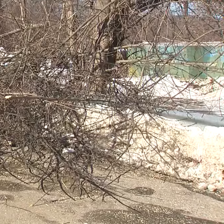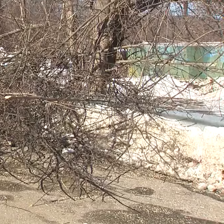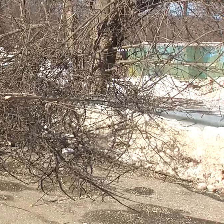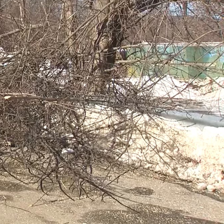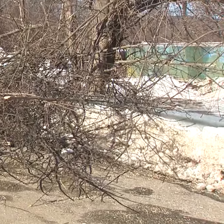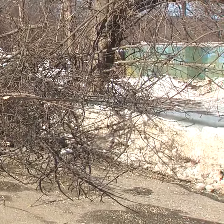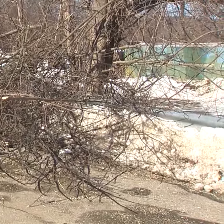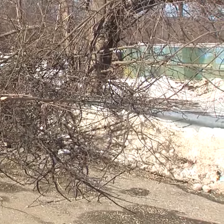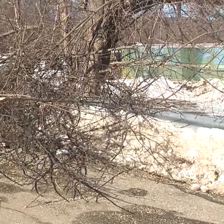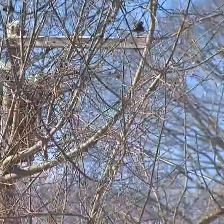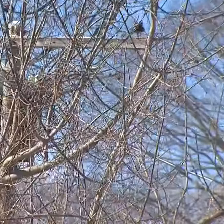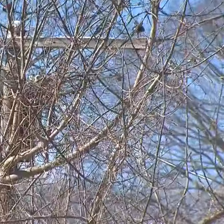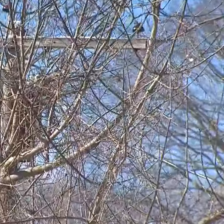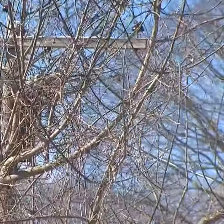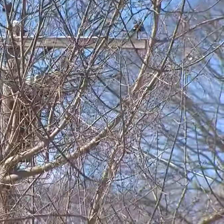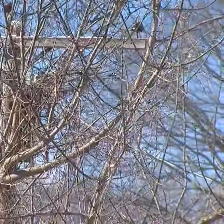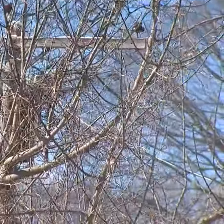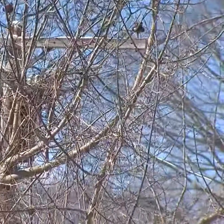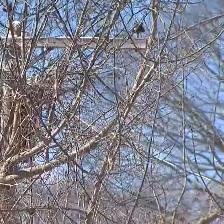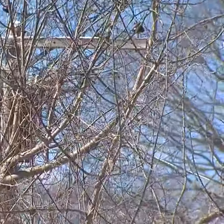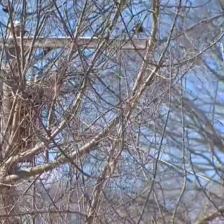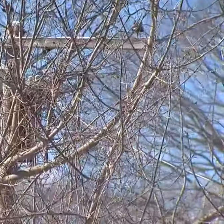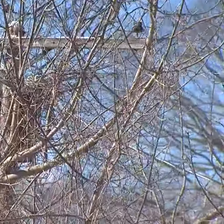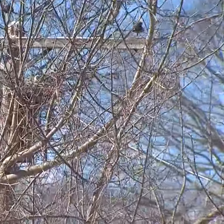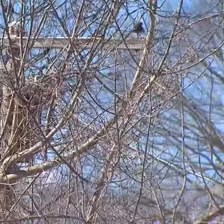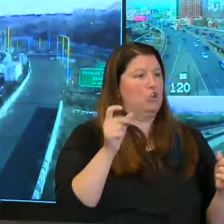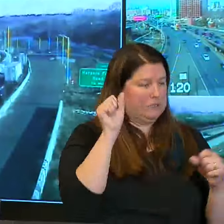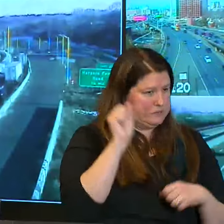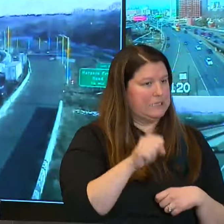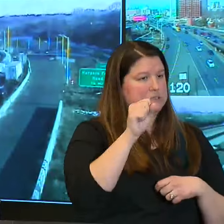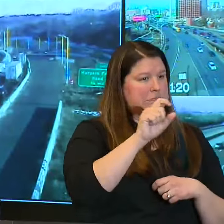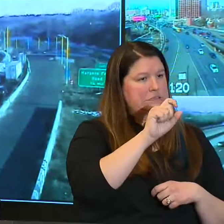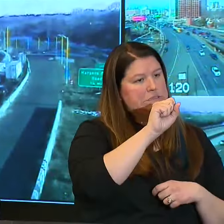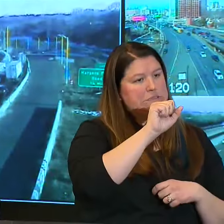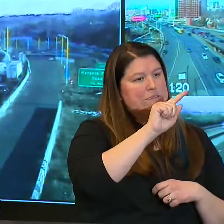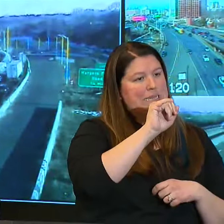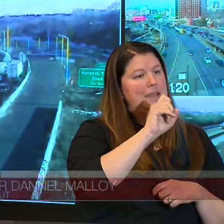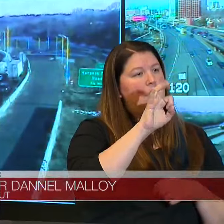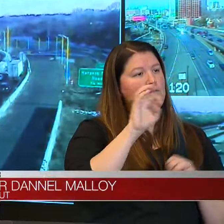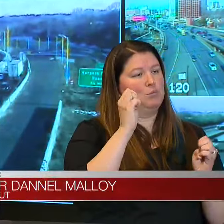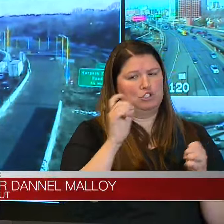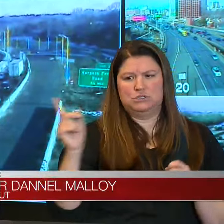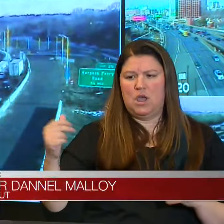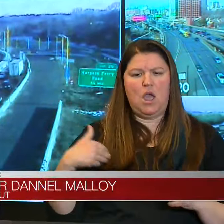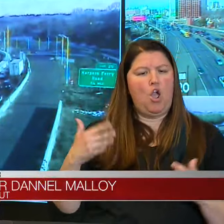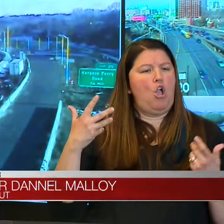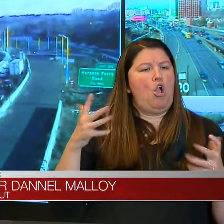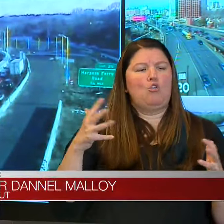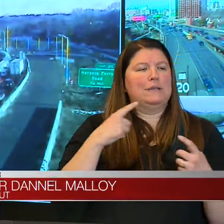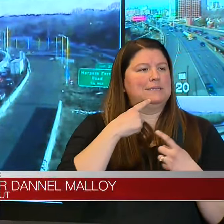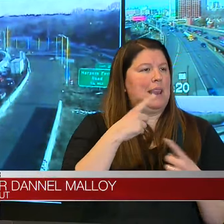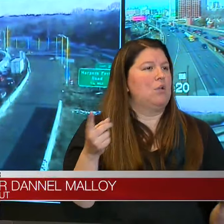THE TITLE OF PREPARATIONS." IN CASE THE SITE OF HUNDREDS OF UTILITY CREWS FLOODING THE STATE DOESN'T DRIVE HOME THE SERIOUSNESS OF THE STORM, GOVERNOR MALLOY SPELLED OUT IN BLACK-AND-WHITE. IN A STATE